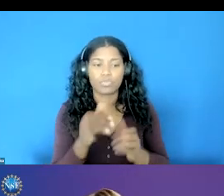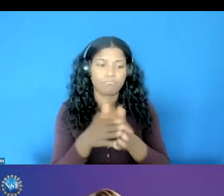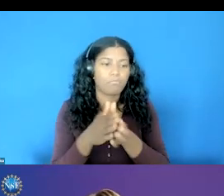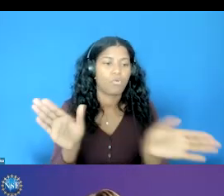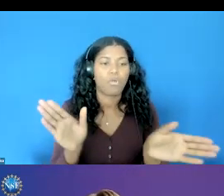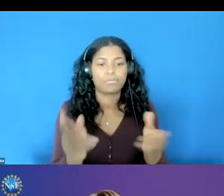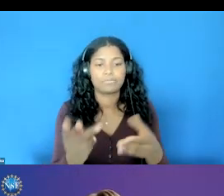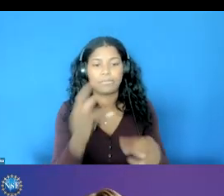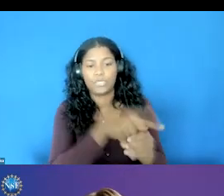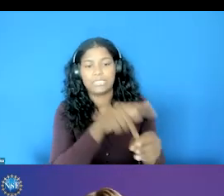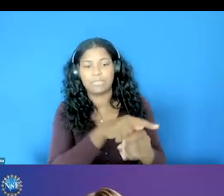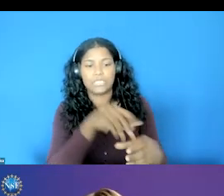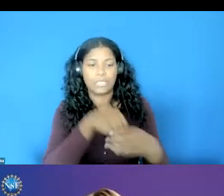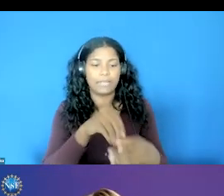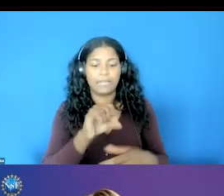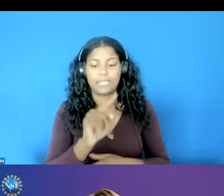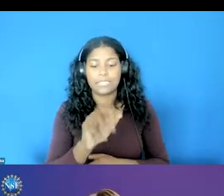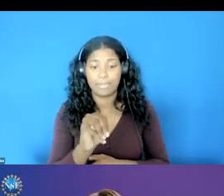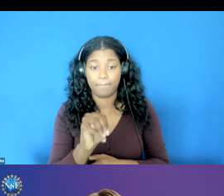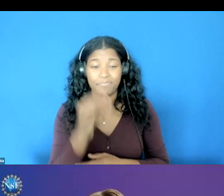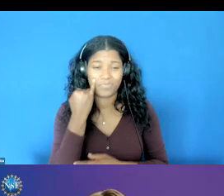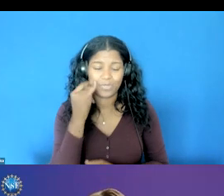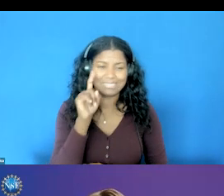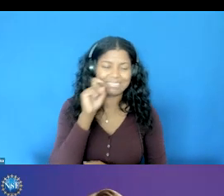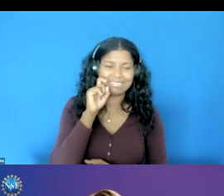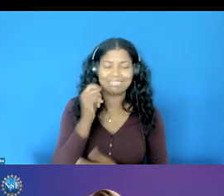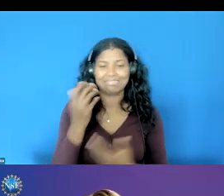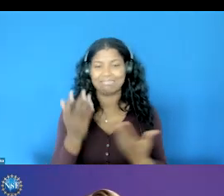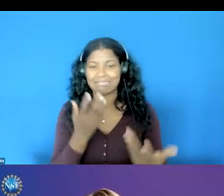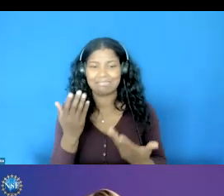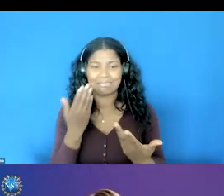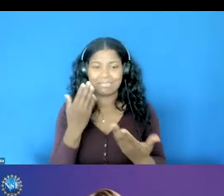If you are in doubt about where your research fits in BIO,